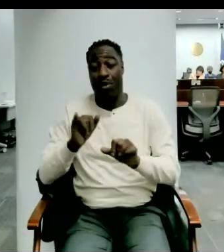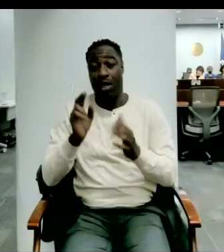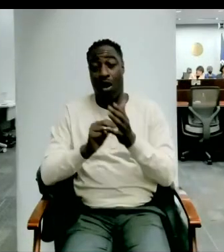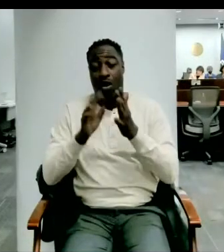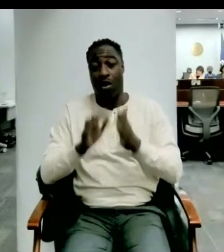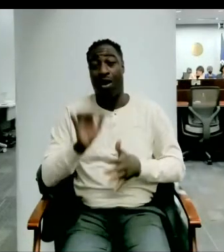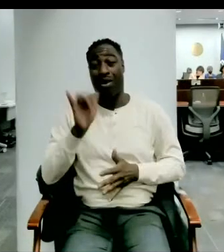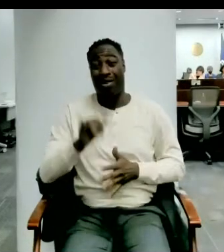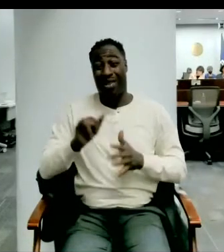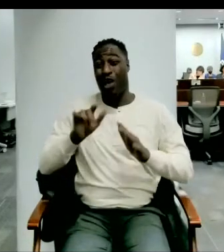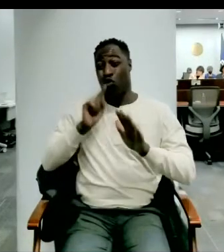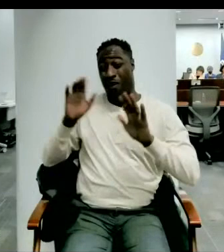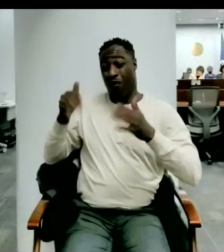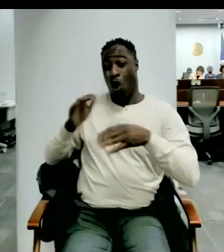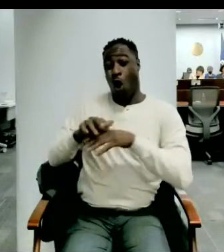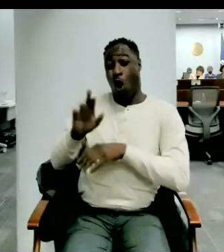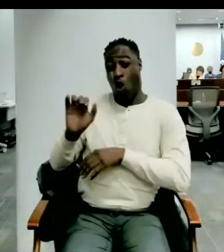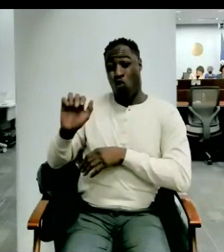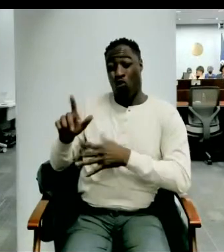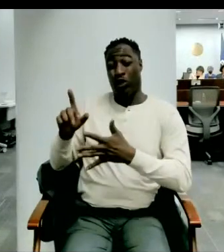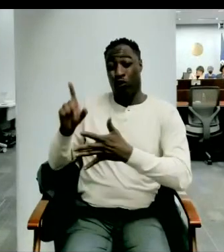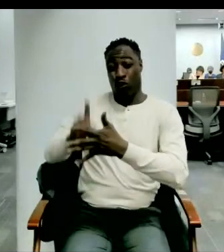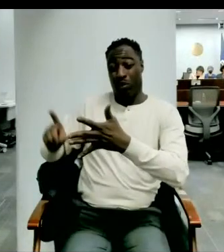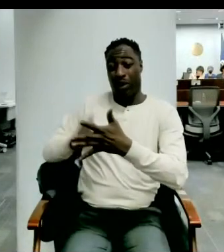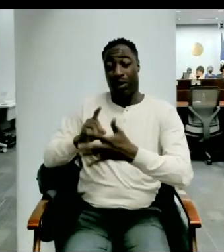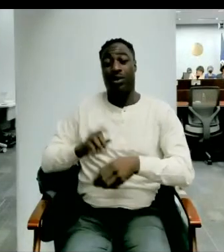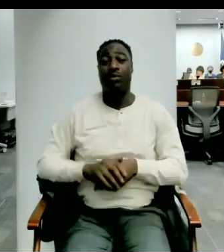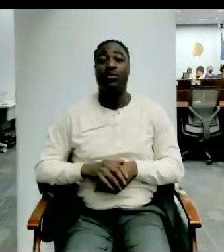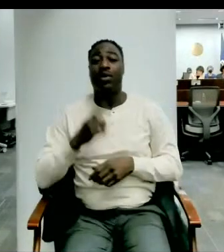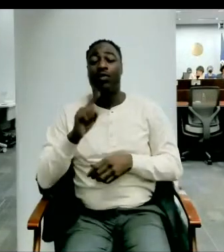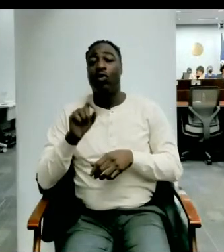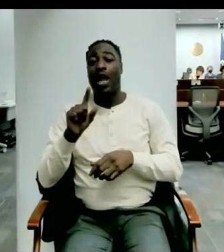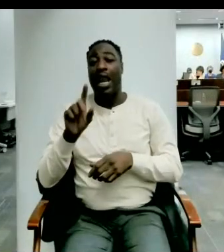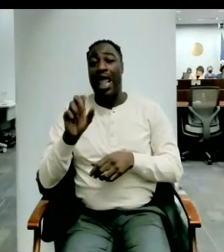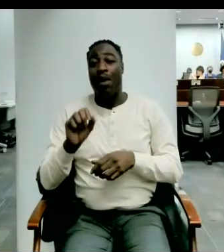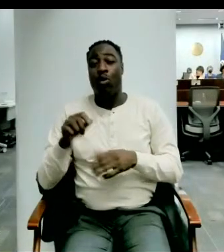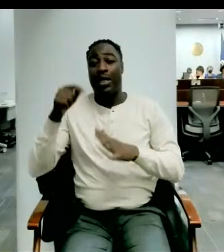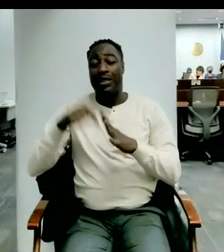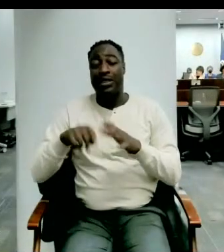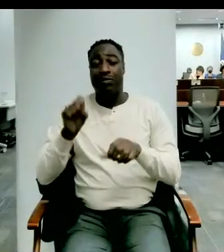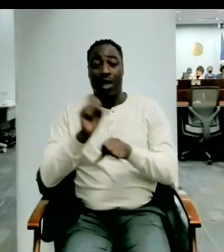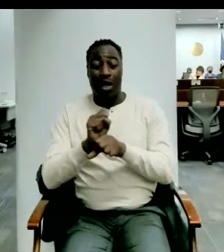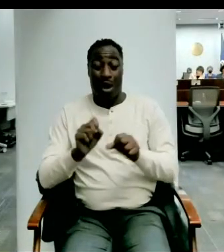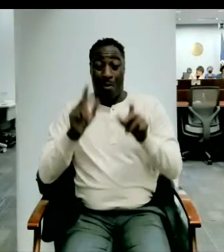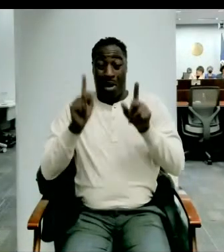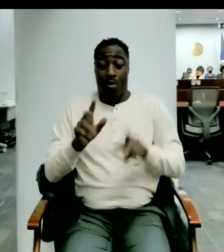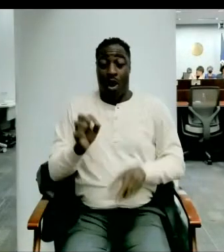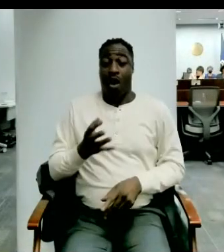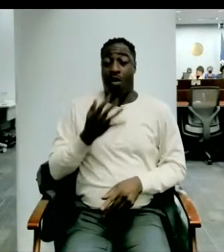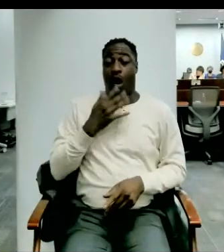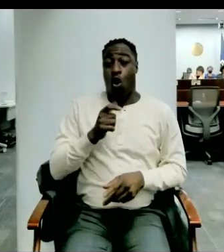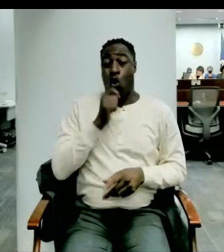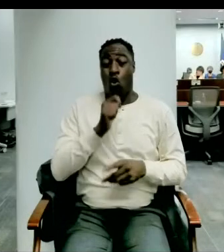radialized low wage labor intensive occupation in which people of color are overrepresented